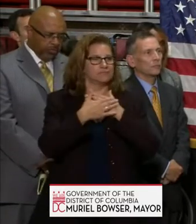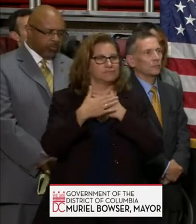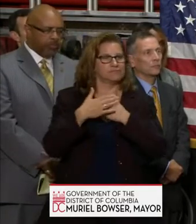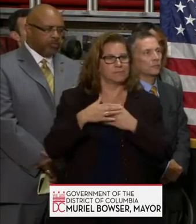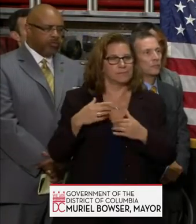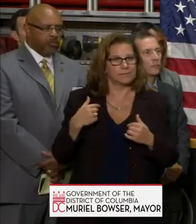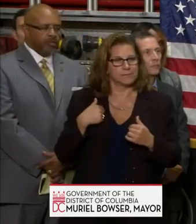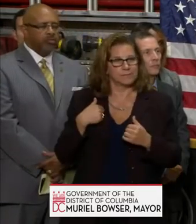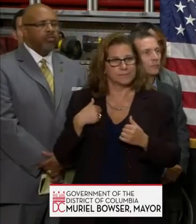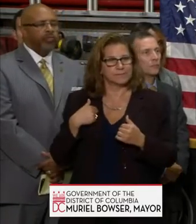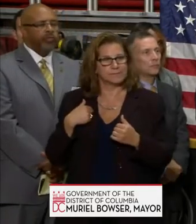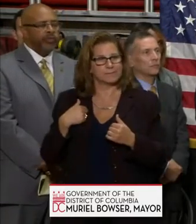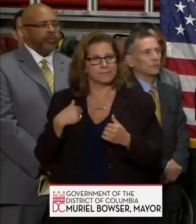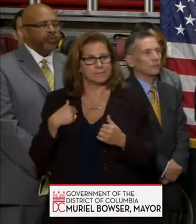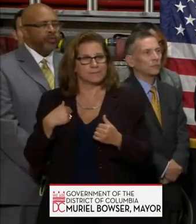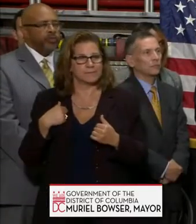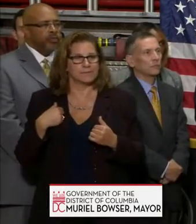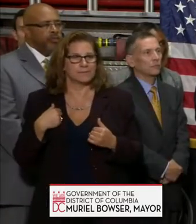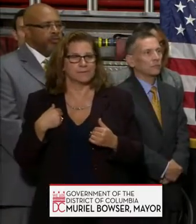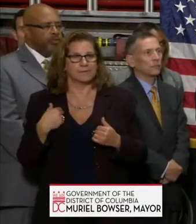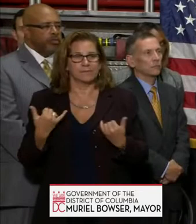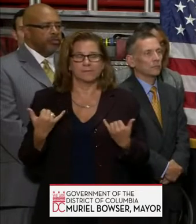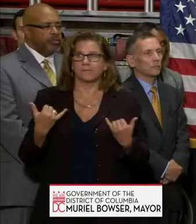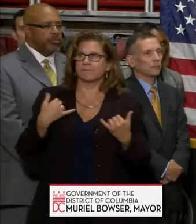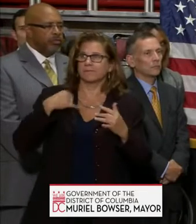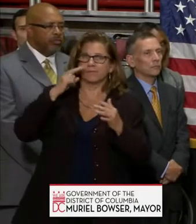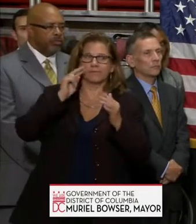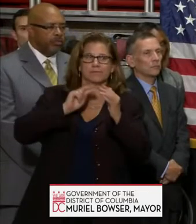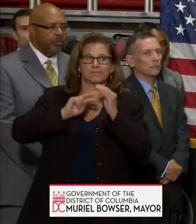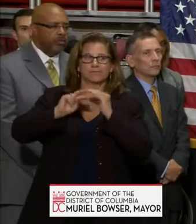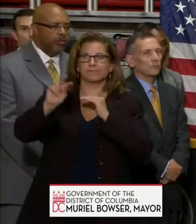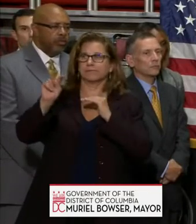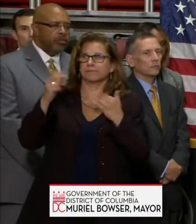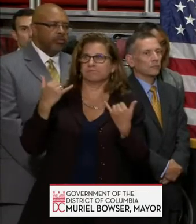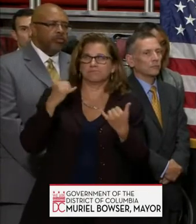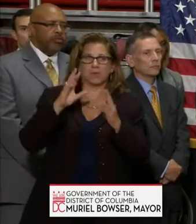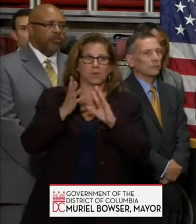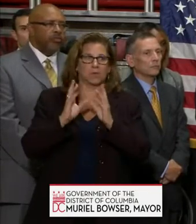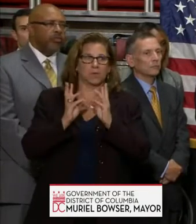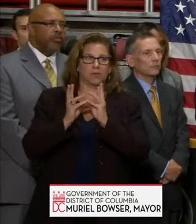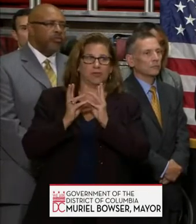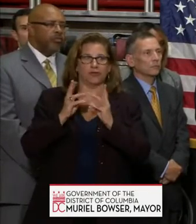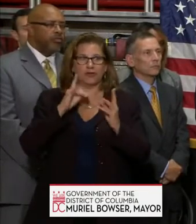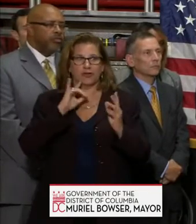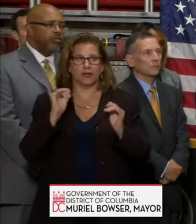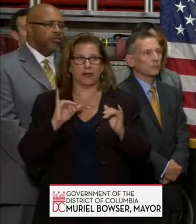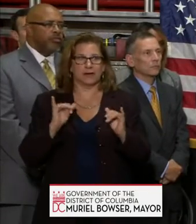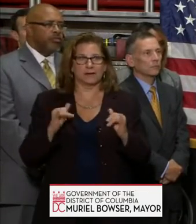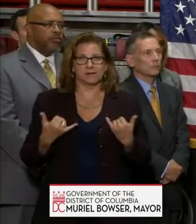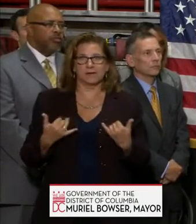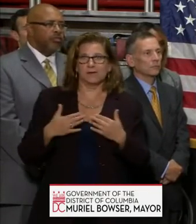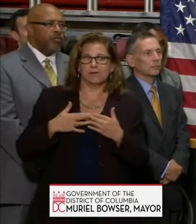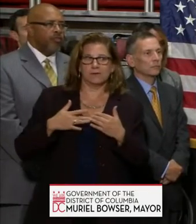PREDICTIONS AND AS -- OVER THE NEXT 24 TO 36 HOURS WE WILL BE